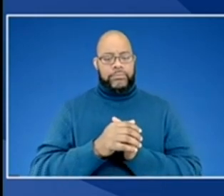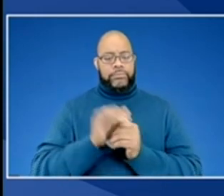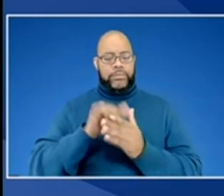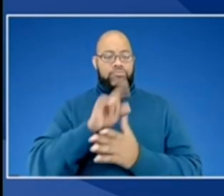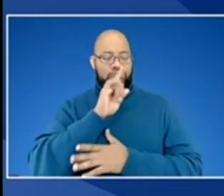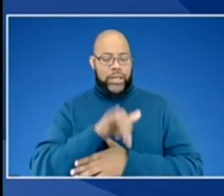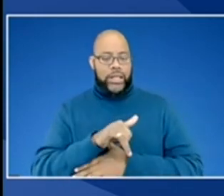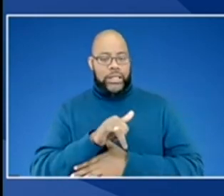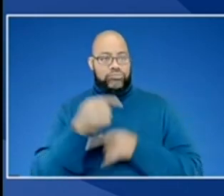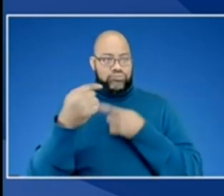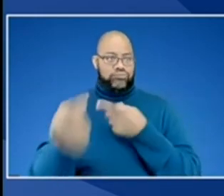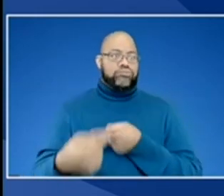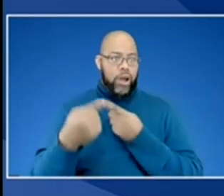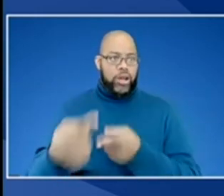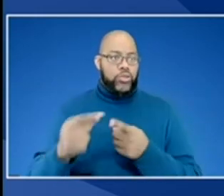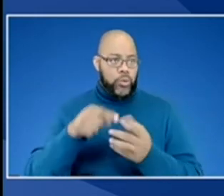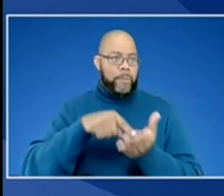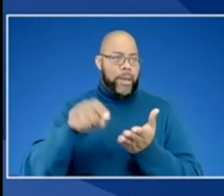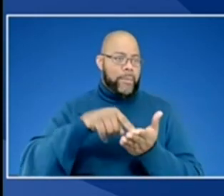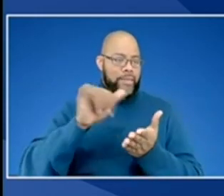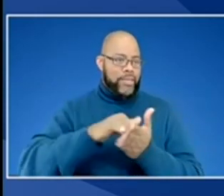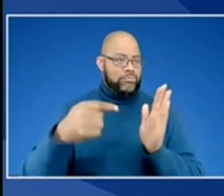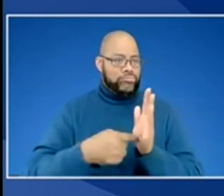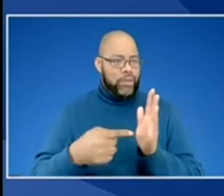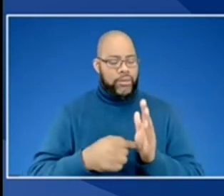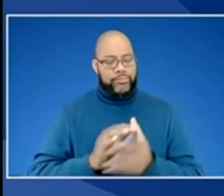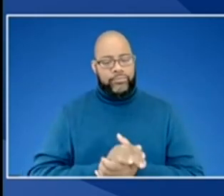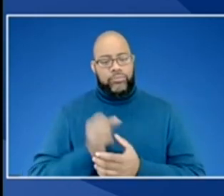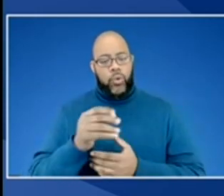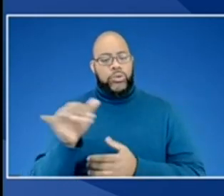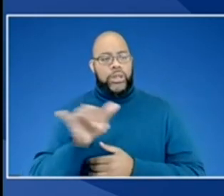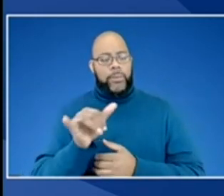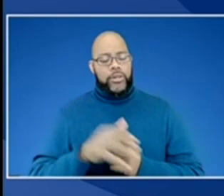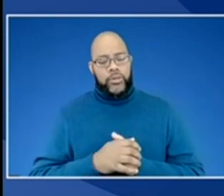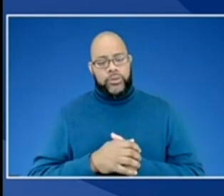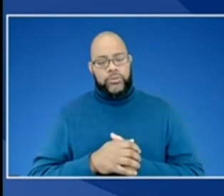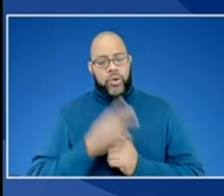struggling to repay that debt. So similar to looking at cohort default